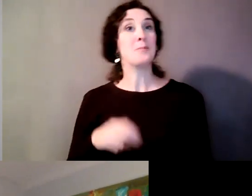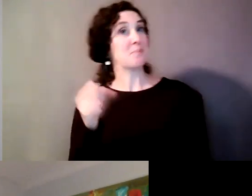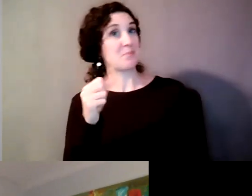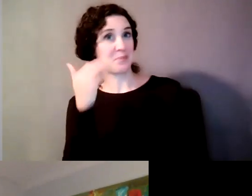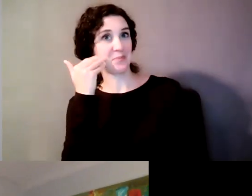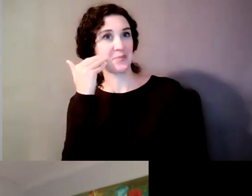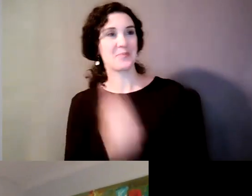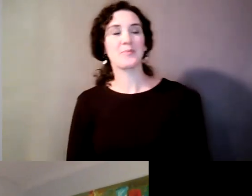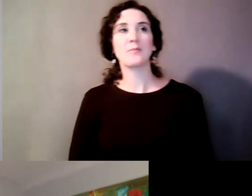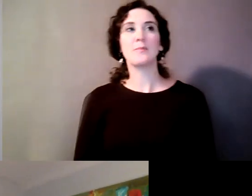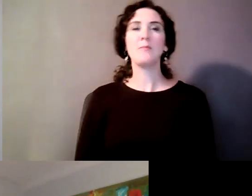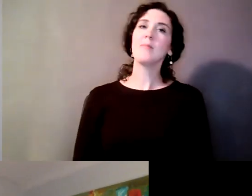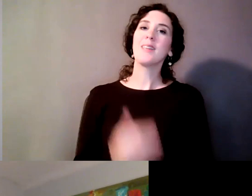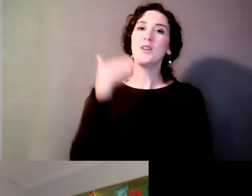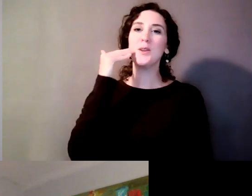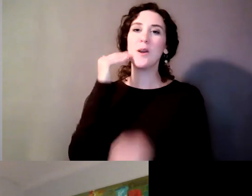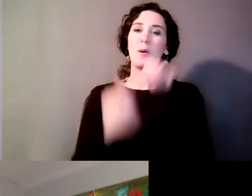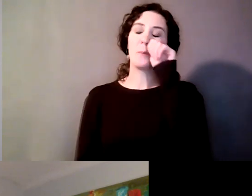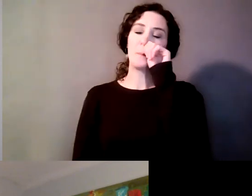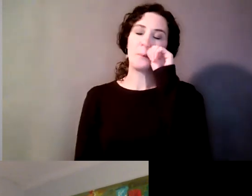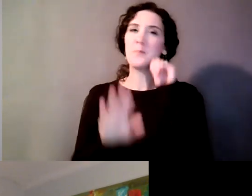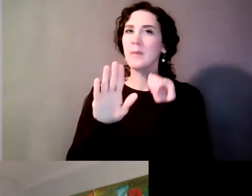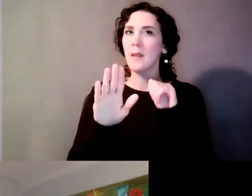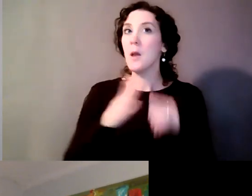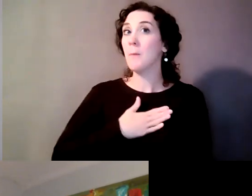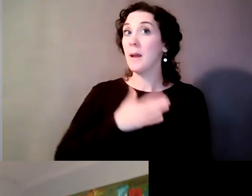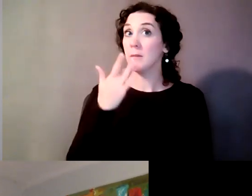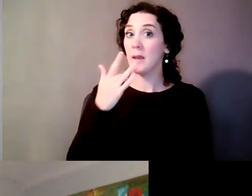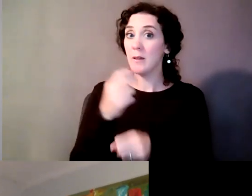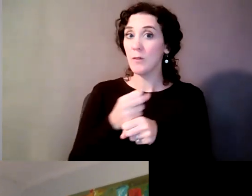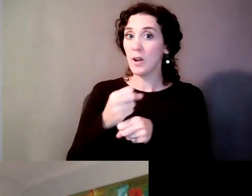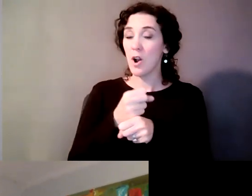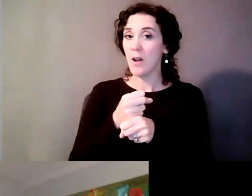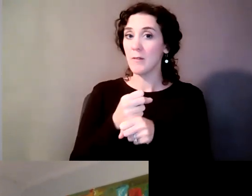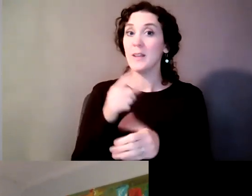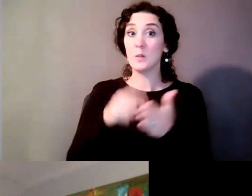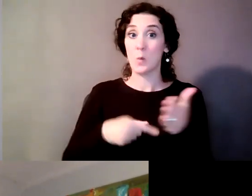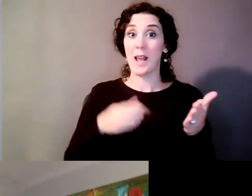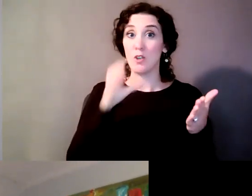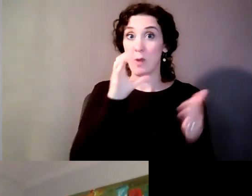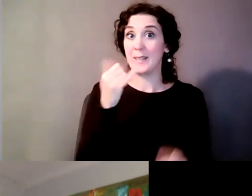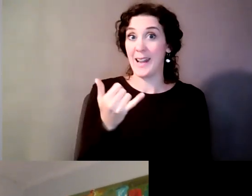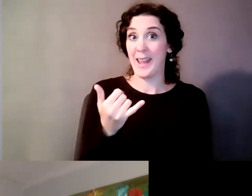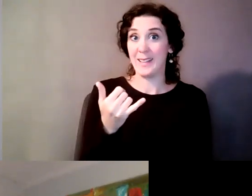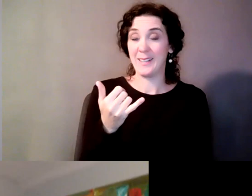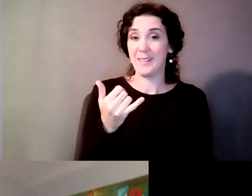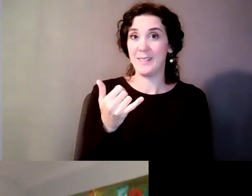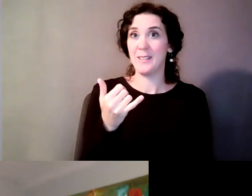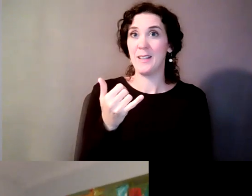I will spin it a little bit. My favorite coffee is the coffee I had today.